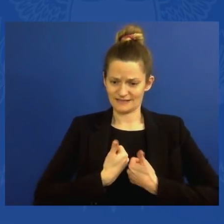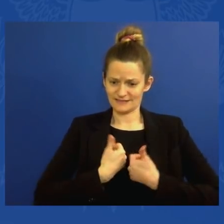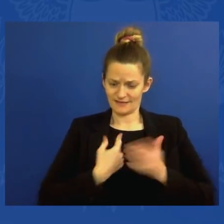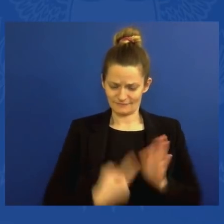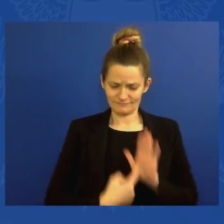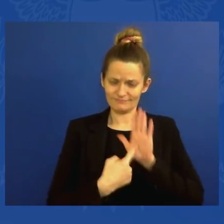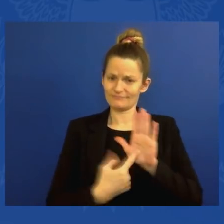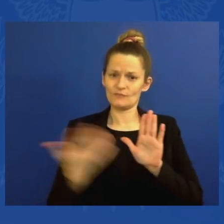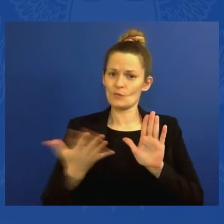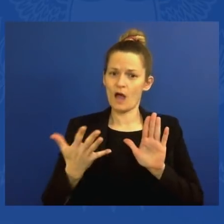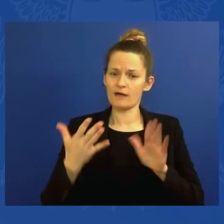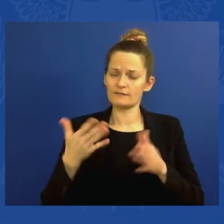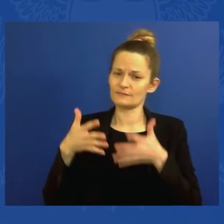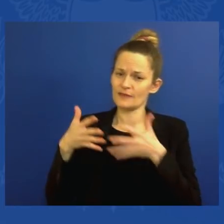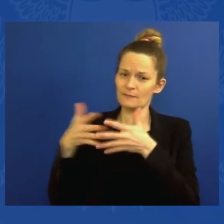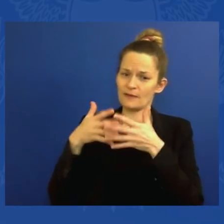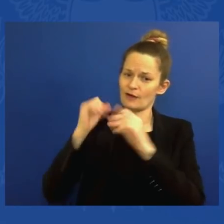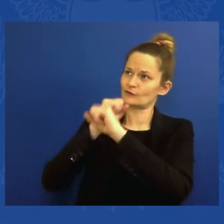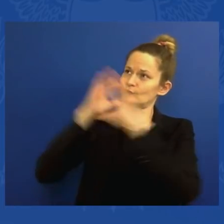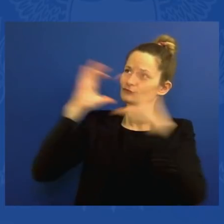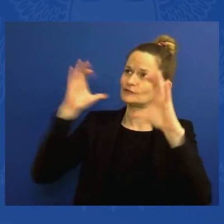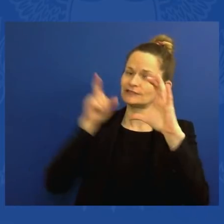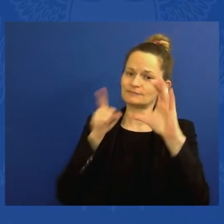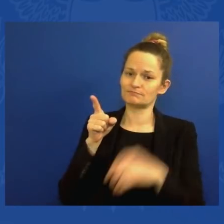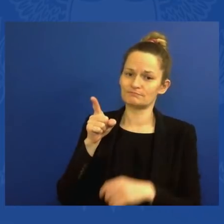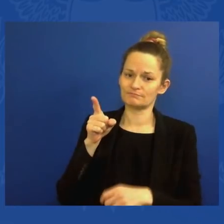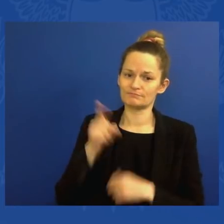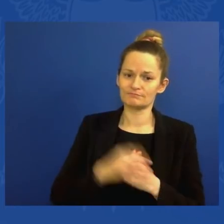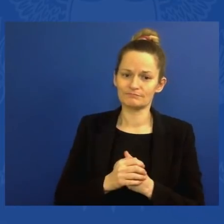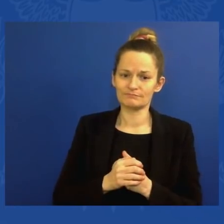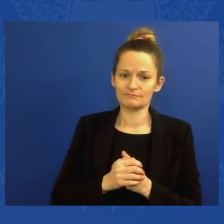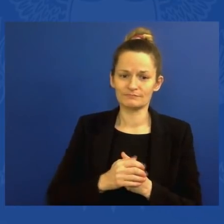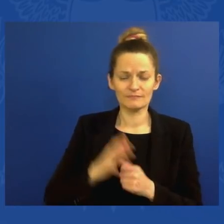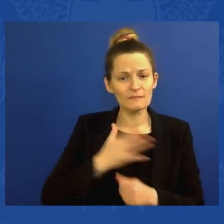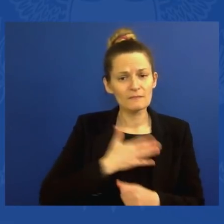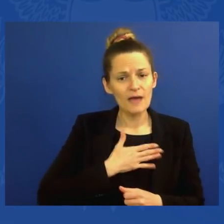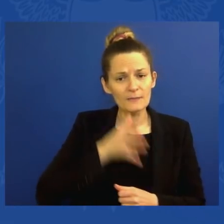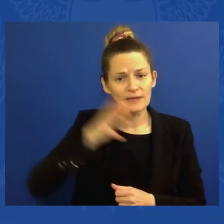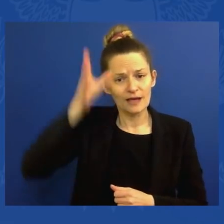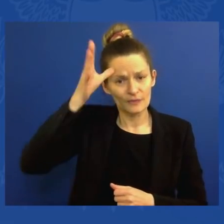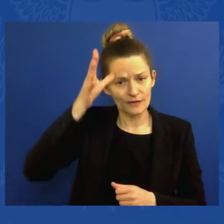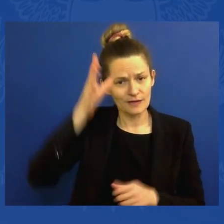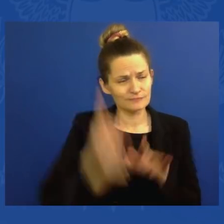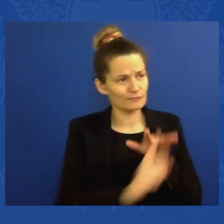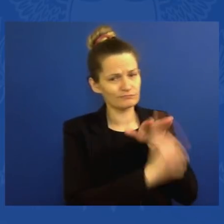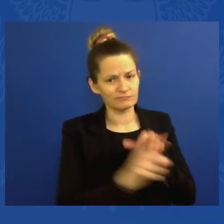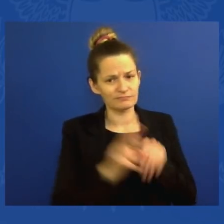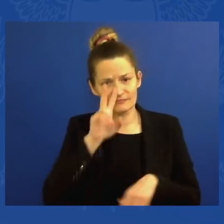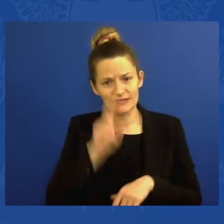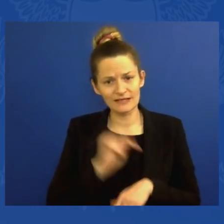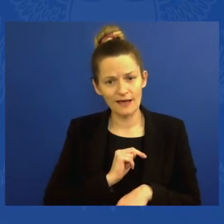but the clothes on their back and the hope of a better life, they never envisioned that one day their son would be